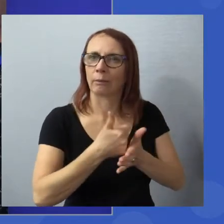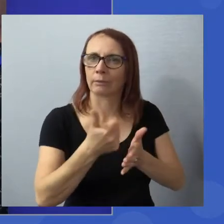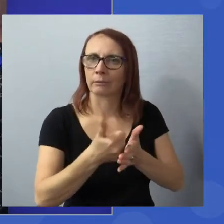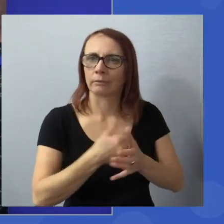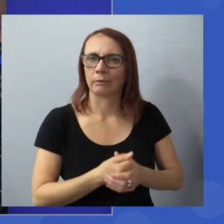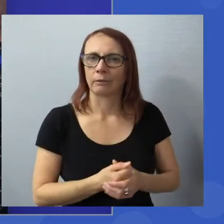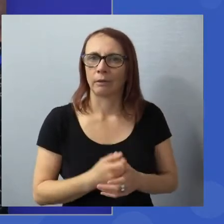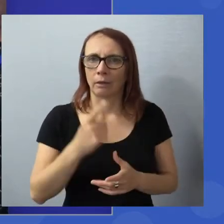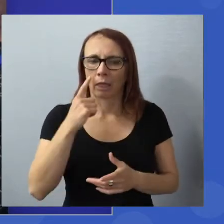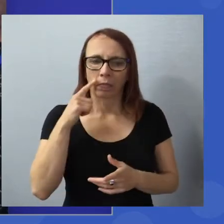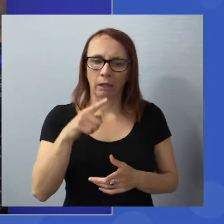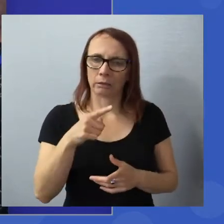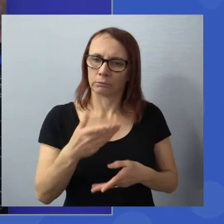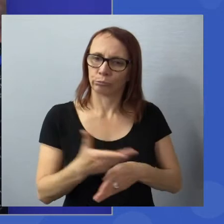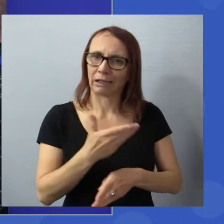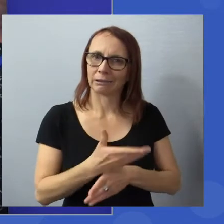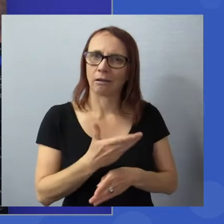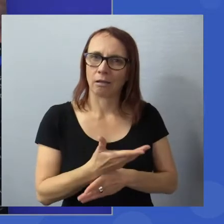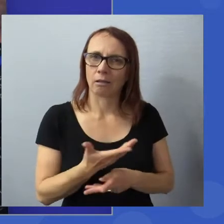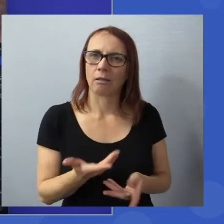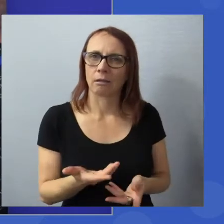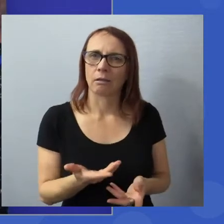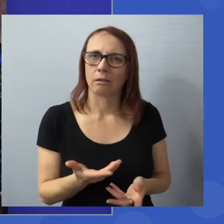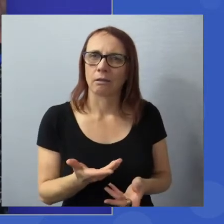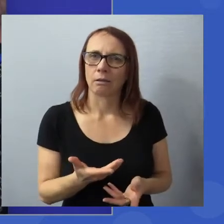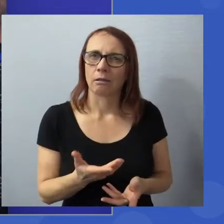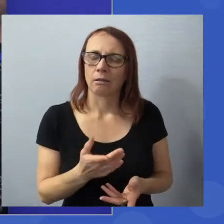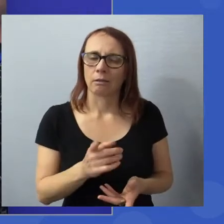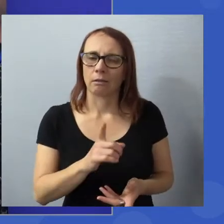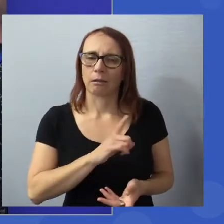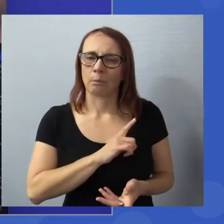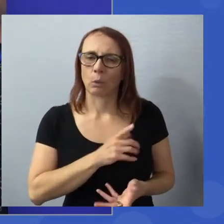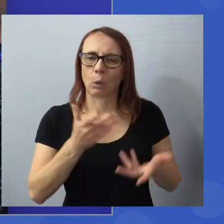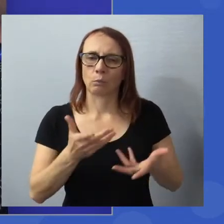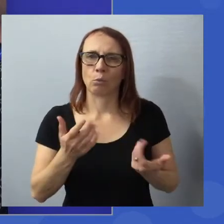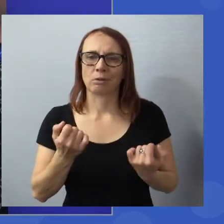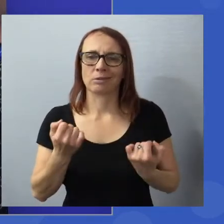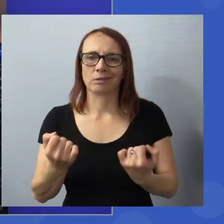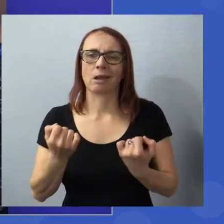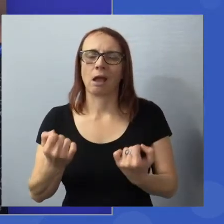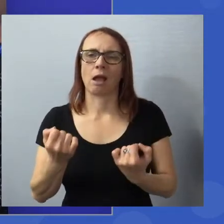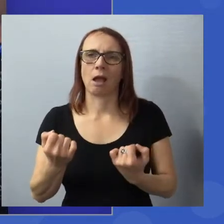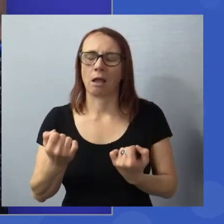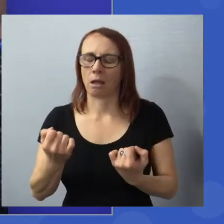decision because of the nature of our current constitutional framework but